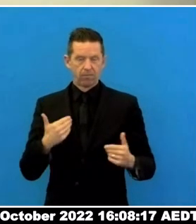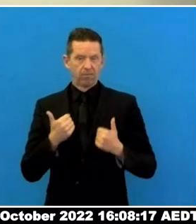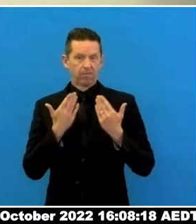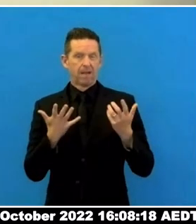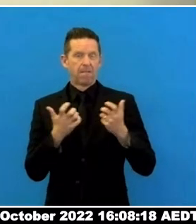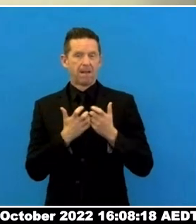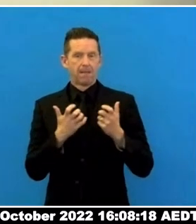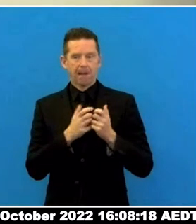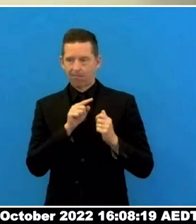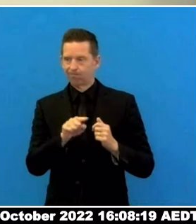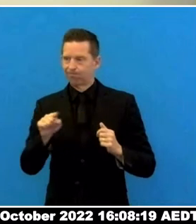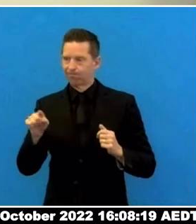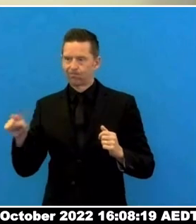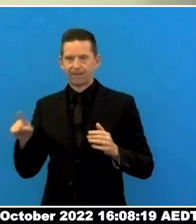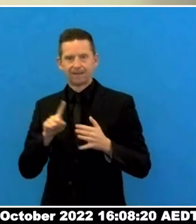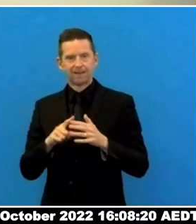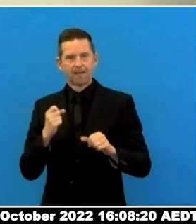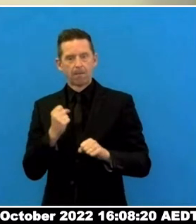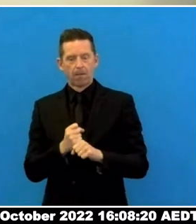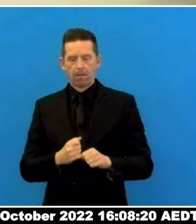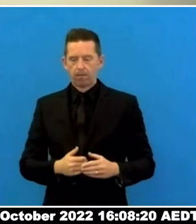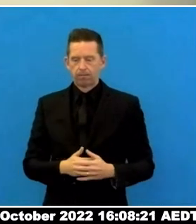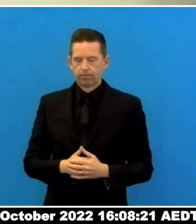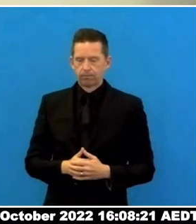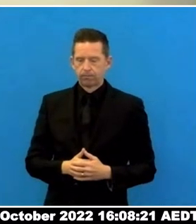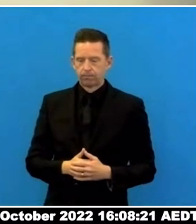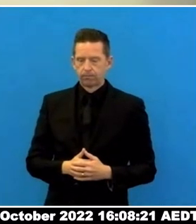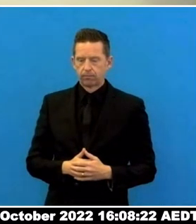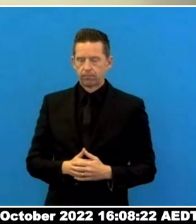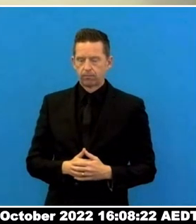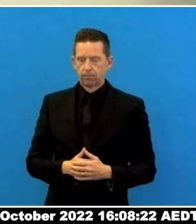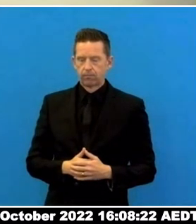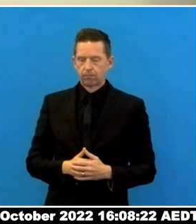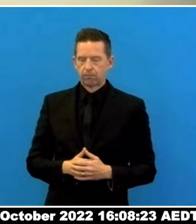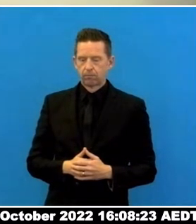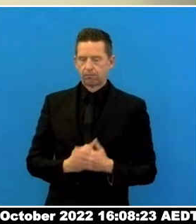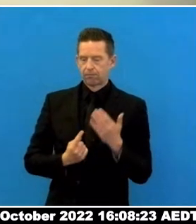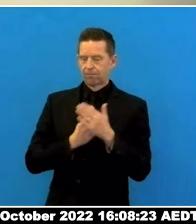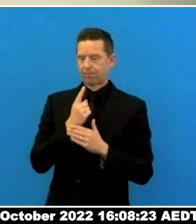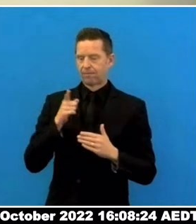so they turn for the they lost. Drugs habit or they are not working.